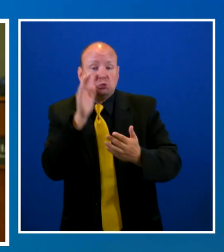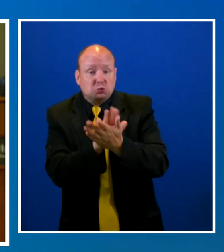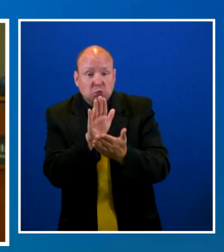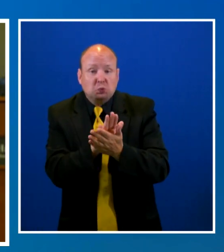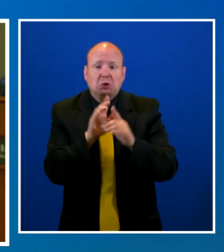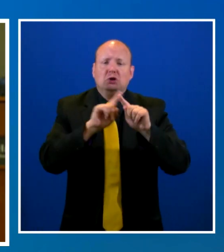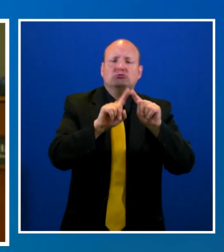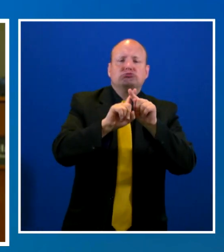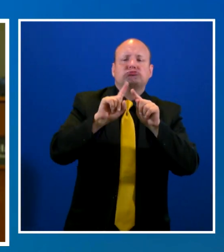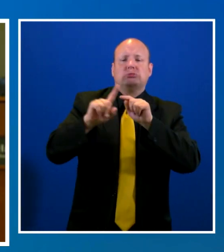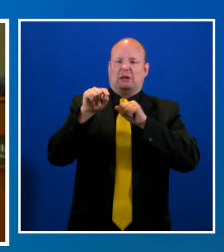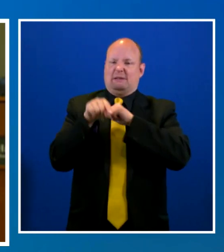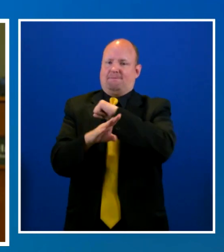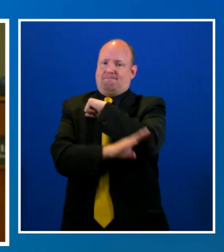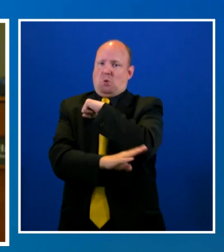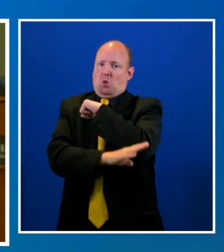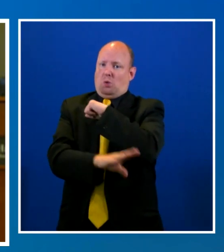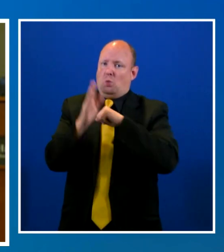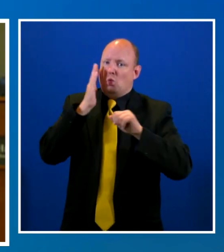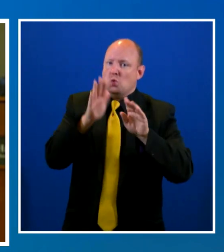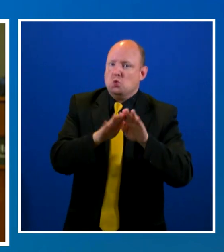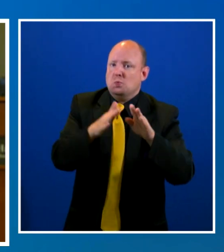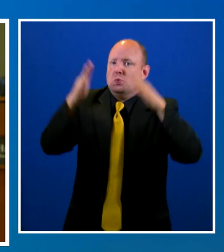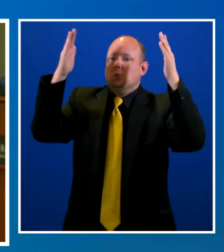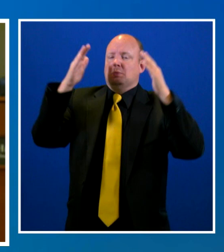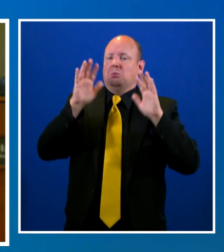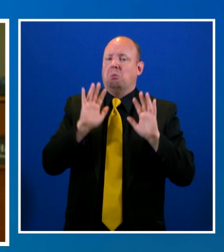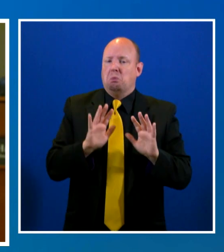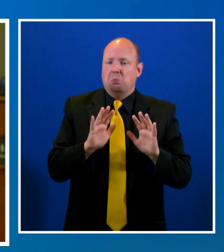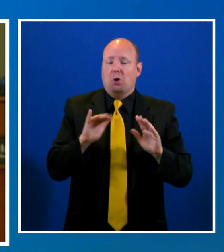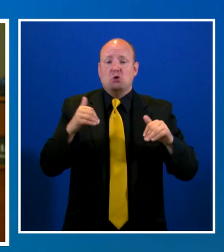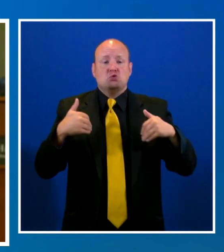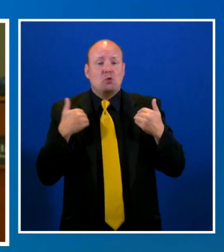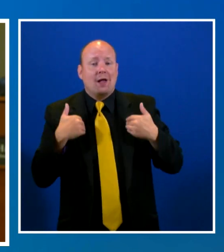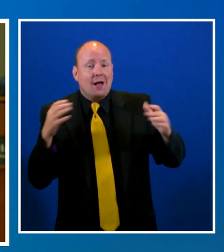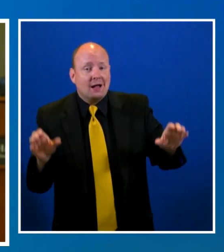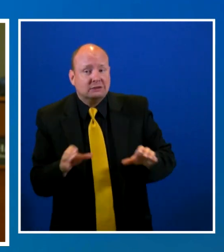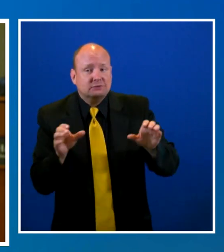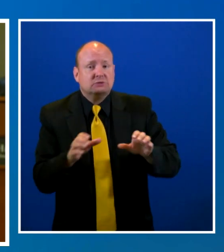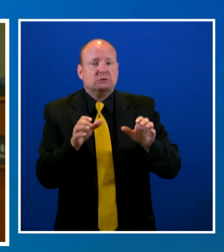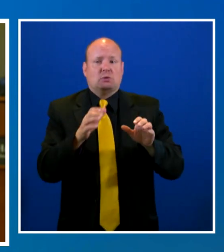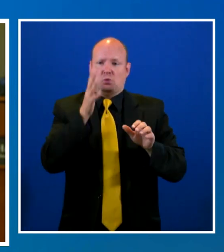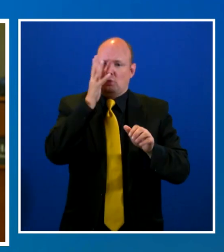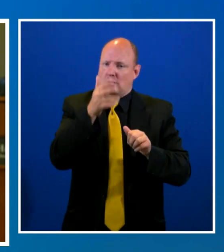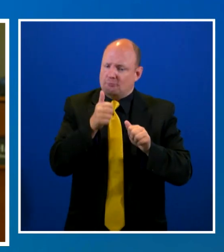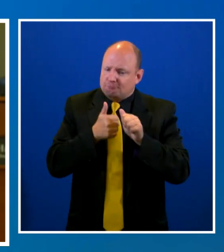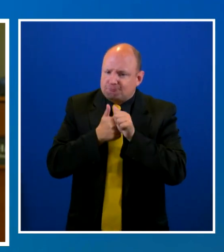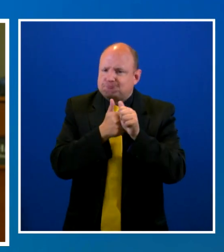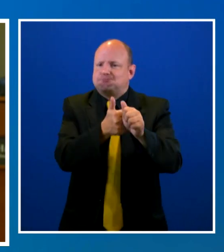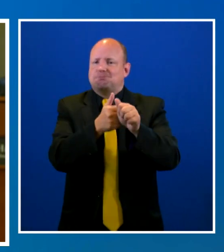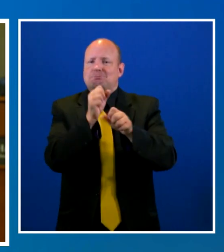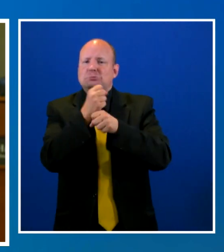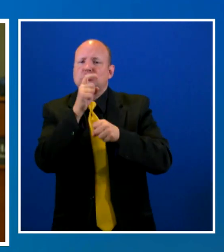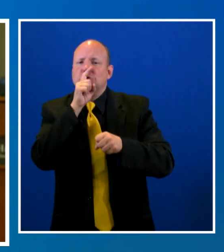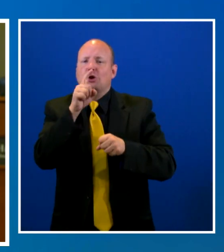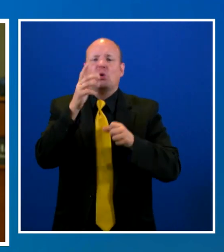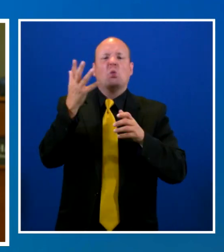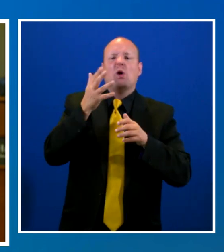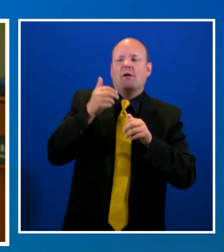All parks and recreation youth activities follow current COVID-19 guidelines outlined by public health officials.